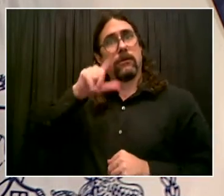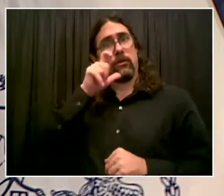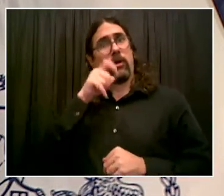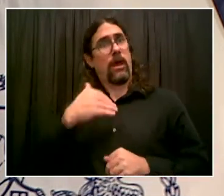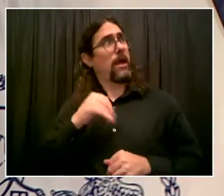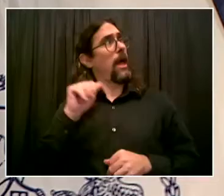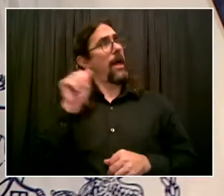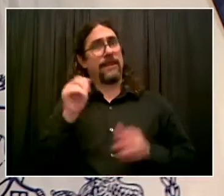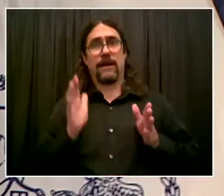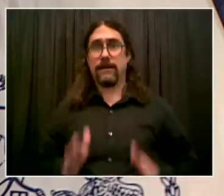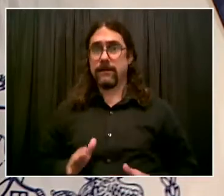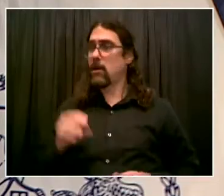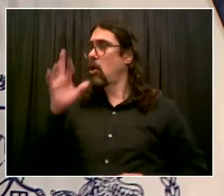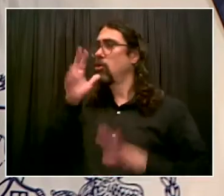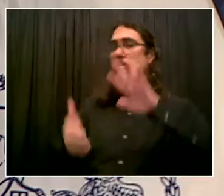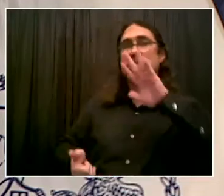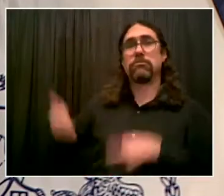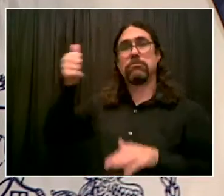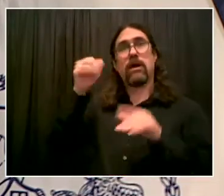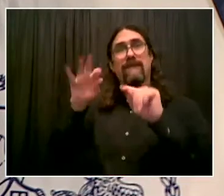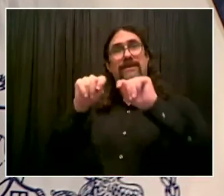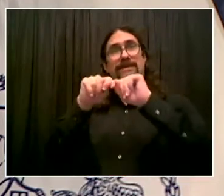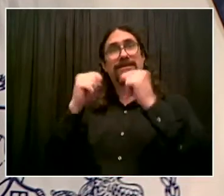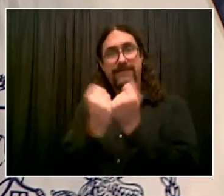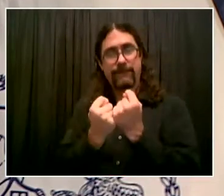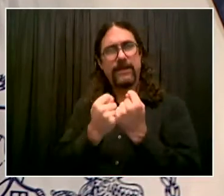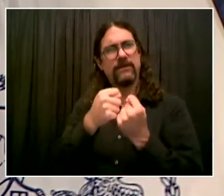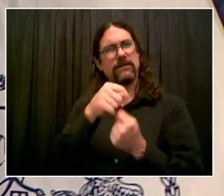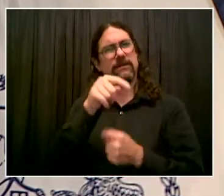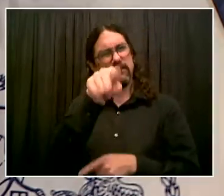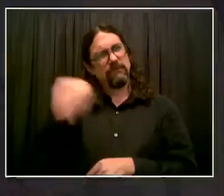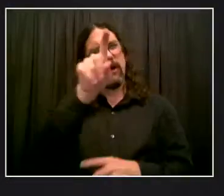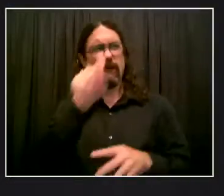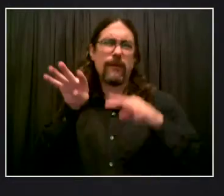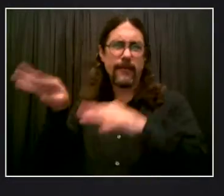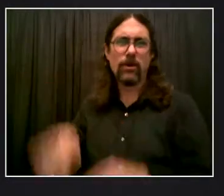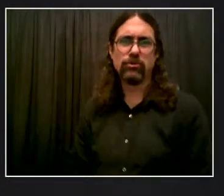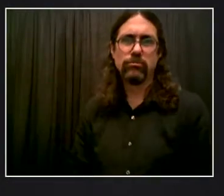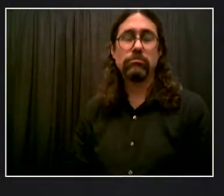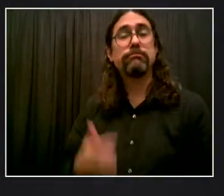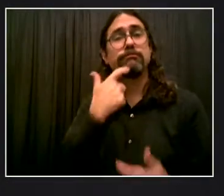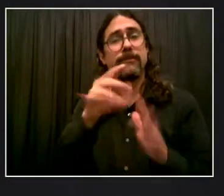UP, IT MAKES AN IMPACT. I WANT TO THANK THE BROOKLYN NETS